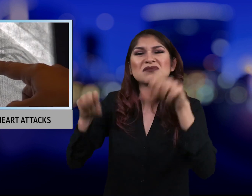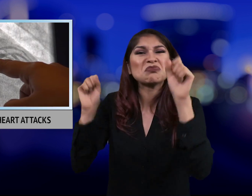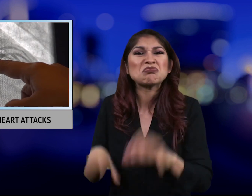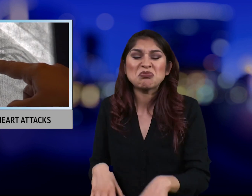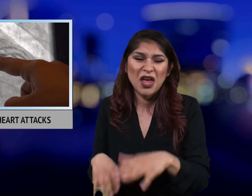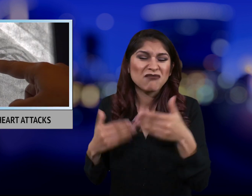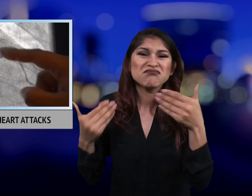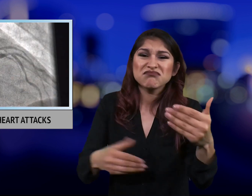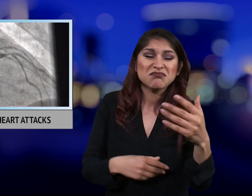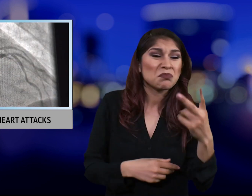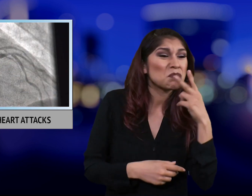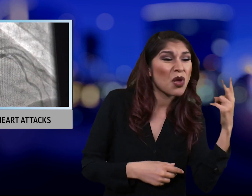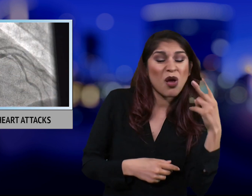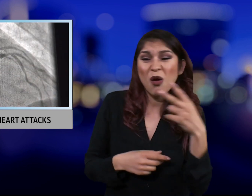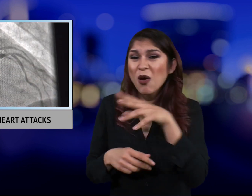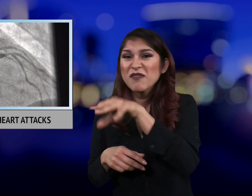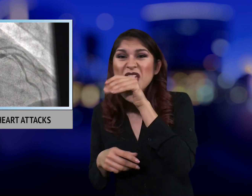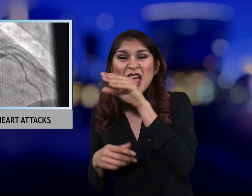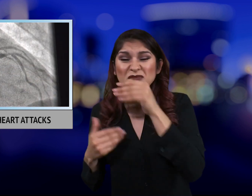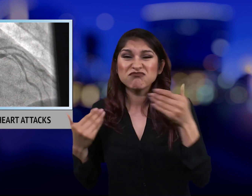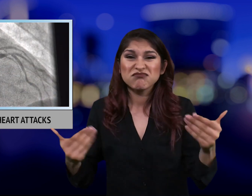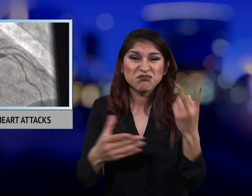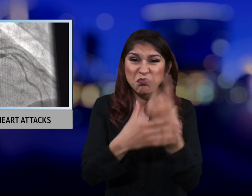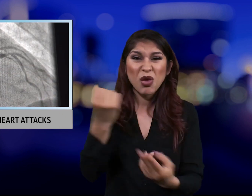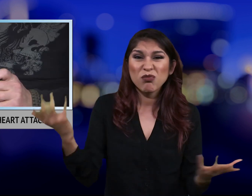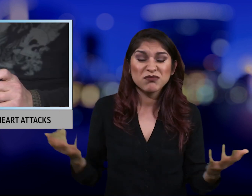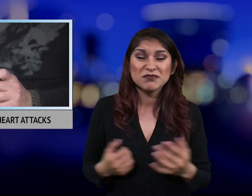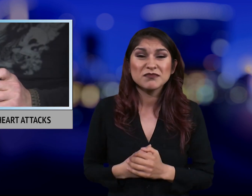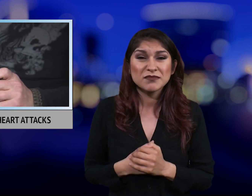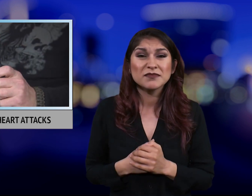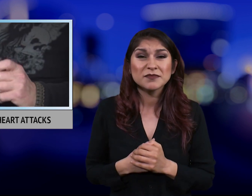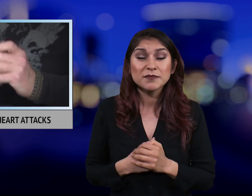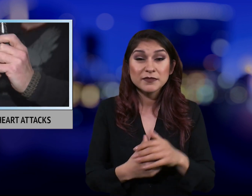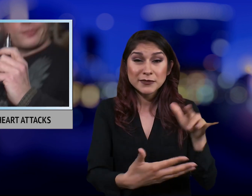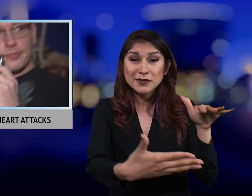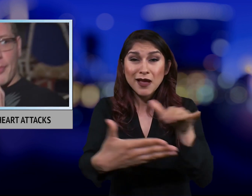In most cases people end up vaping and smoking.